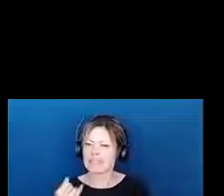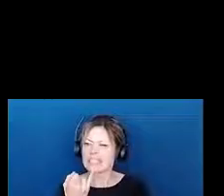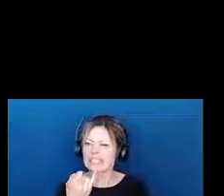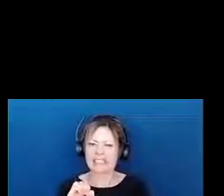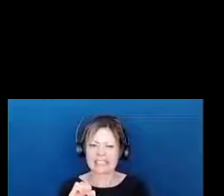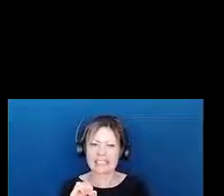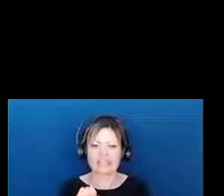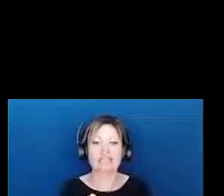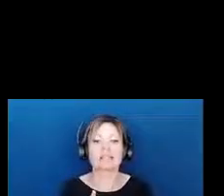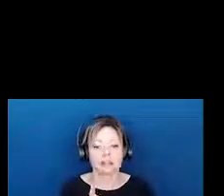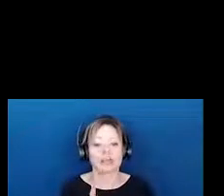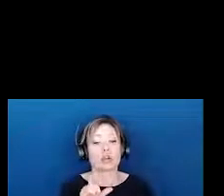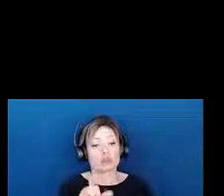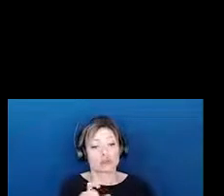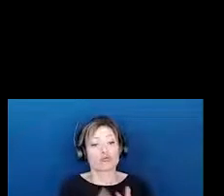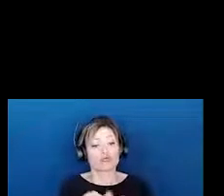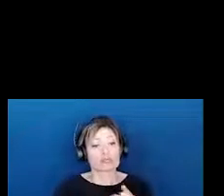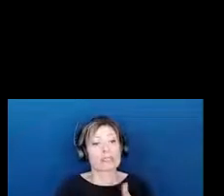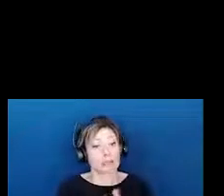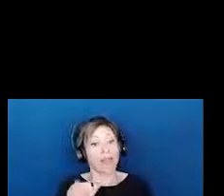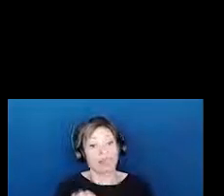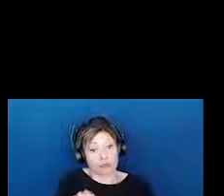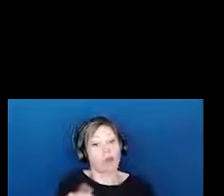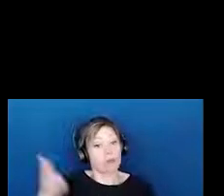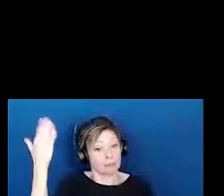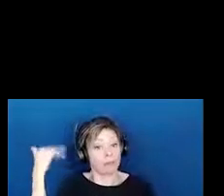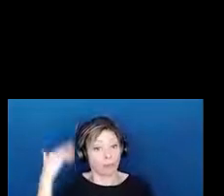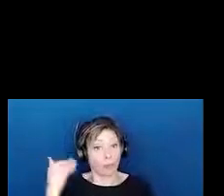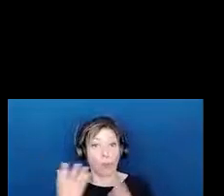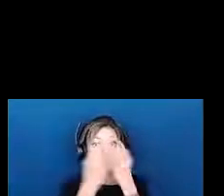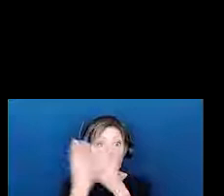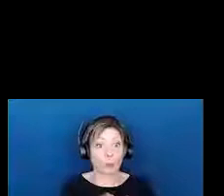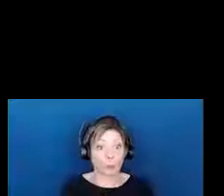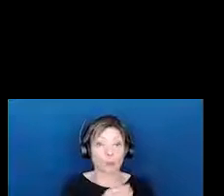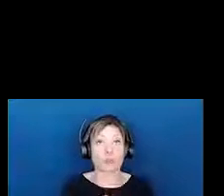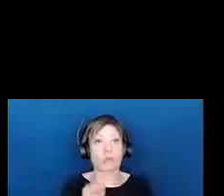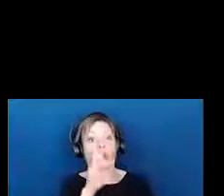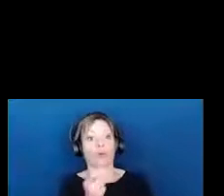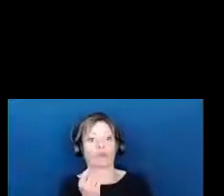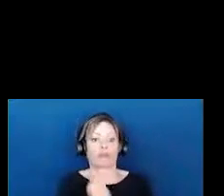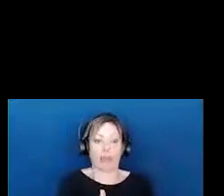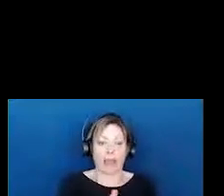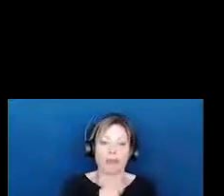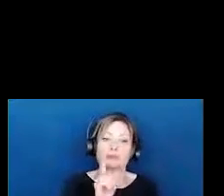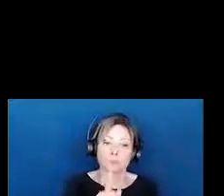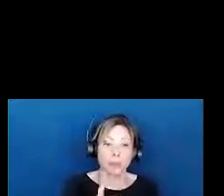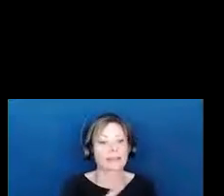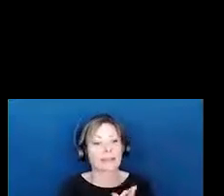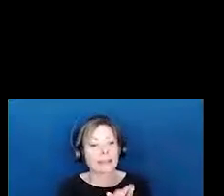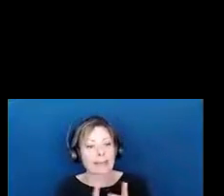um but yeah they were they were very rare at one stage but things like the management of the heath so I'm just about to talk about grazing actually